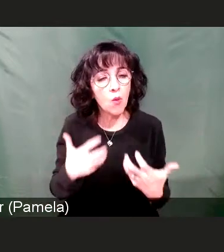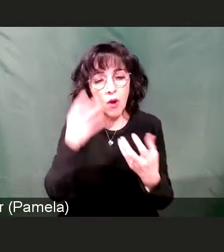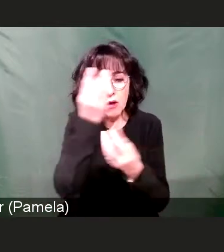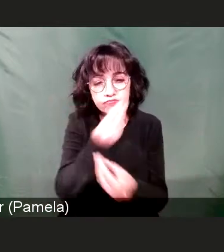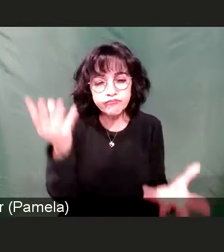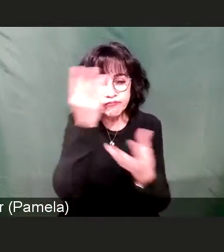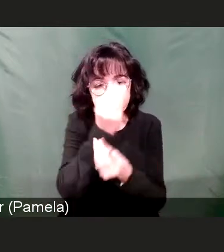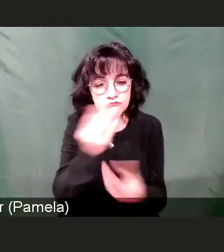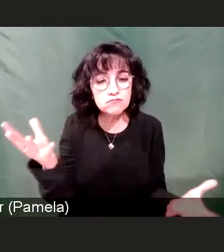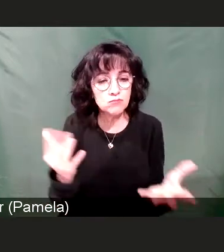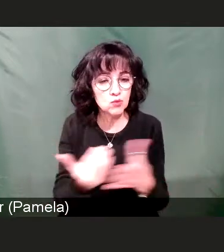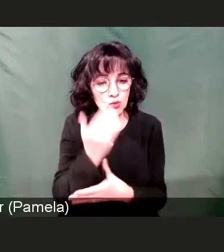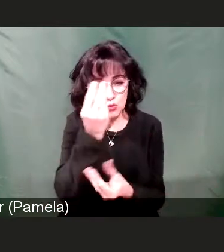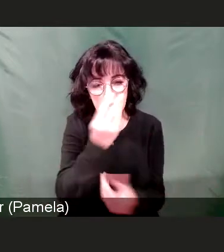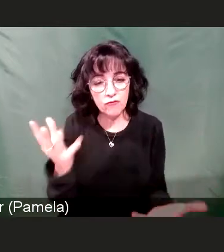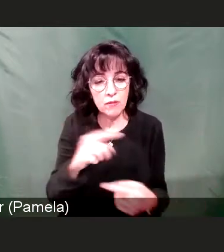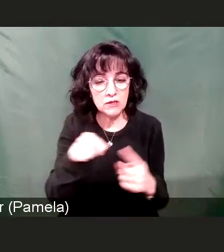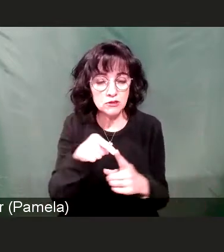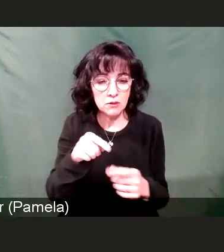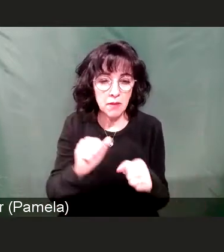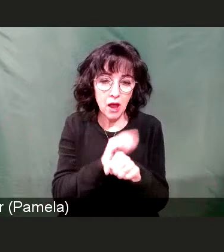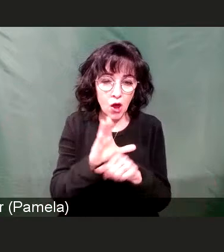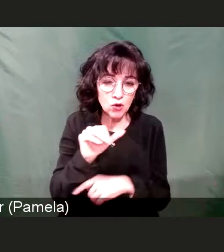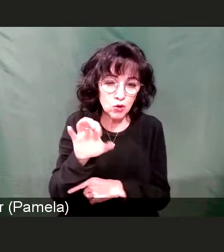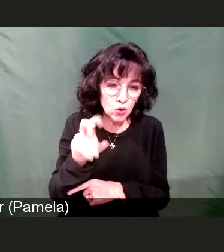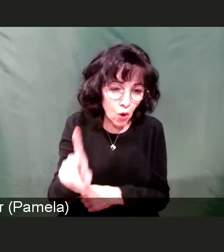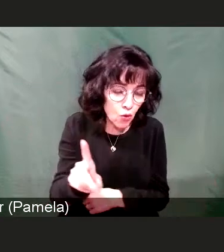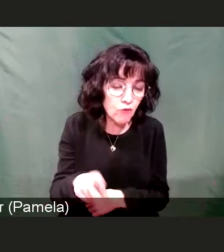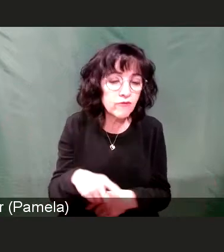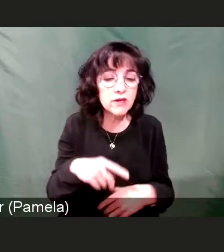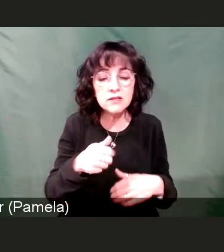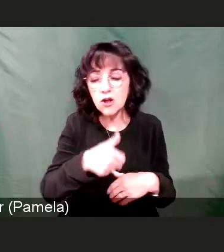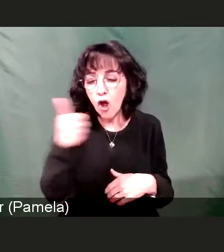and perhaps some other hot topics about COVID in the news.